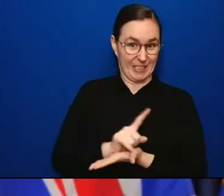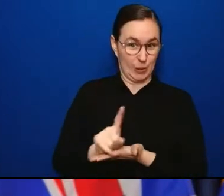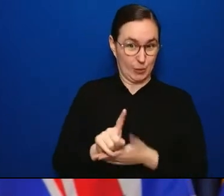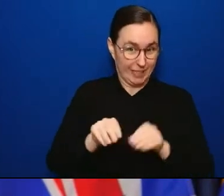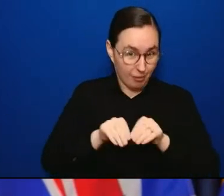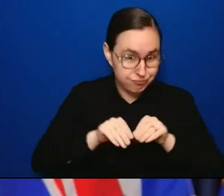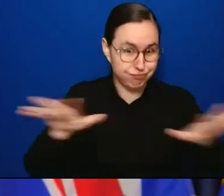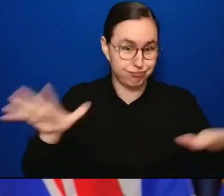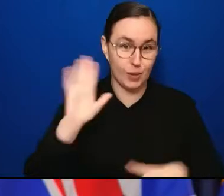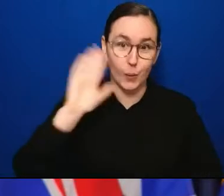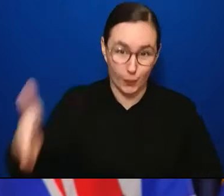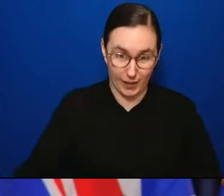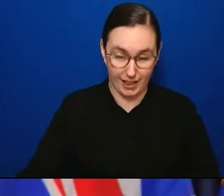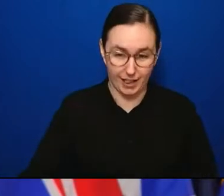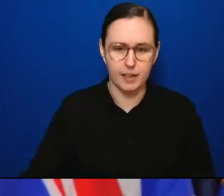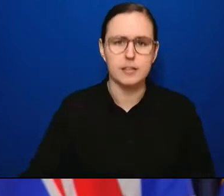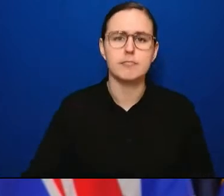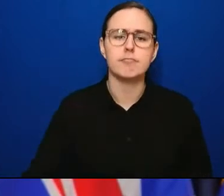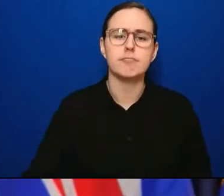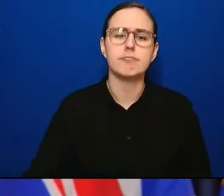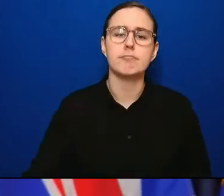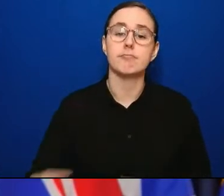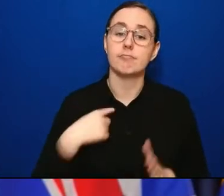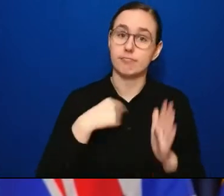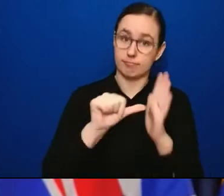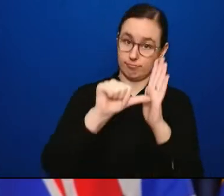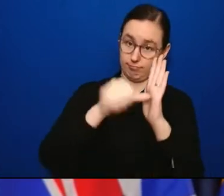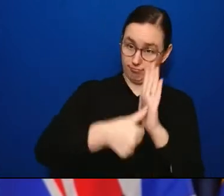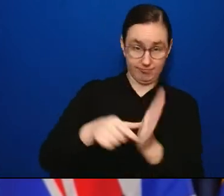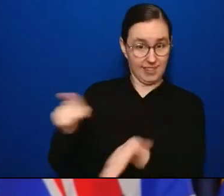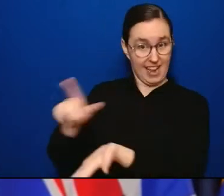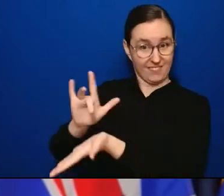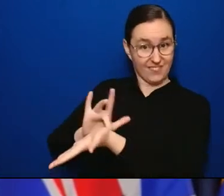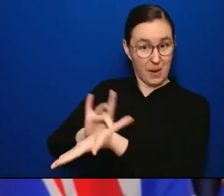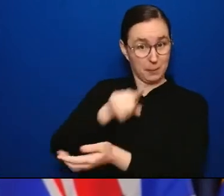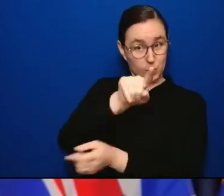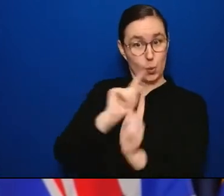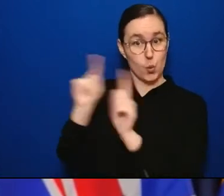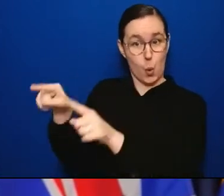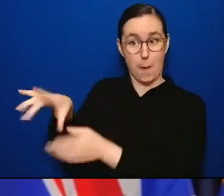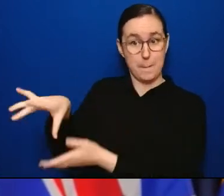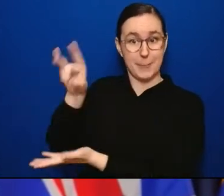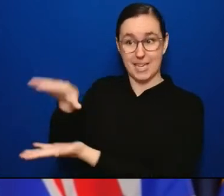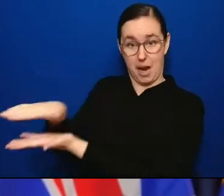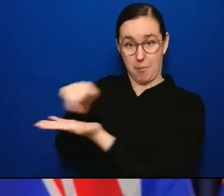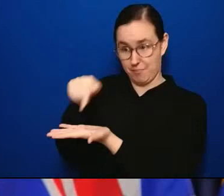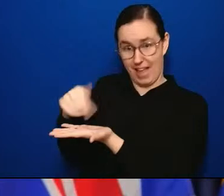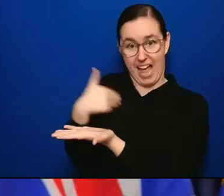tests are for British Columbians , age 70 and older to pick up a kit containing five tests.